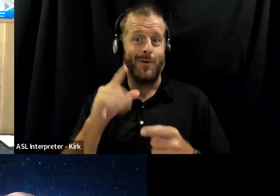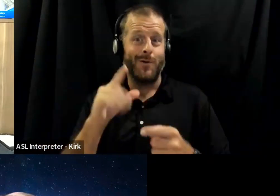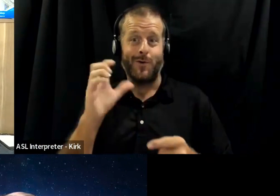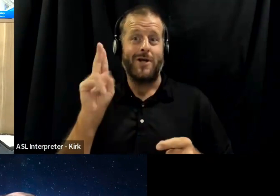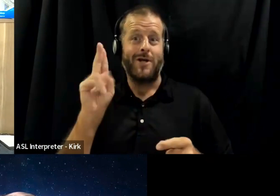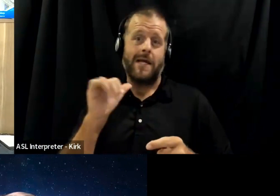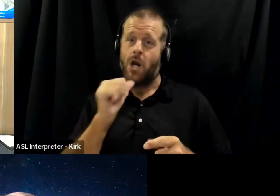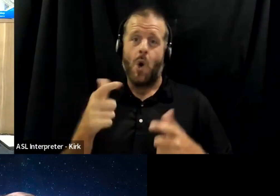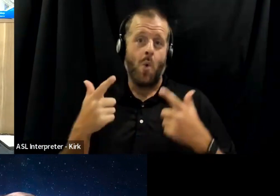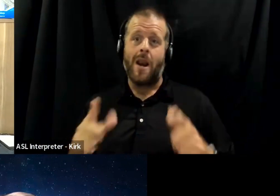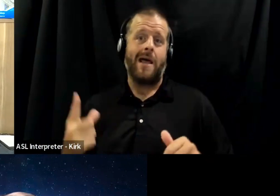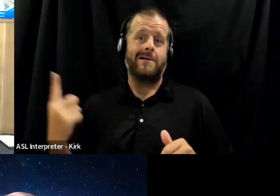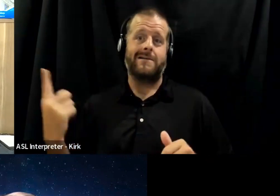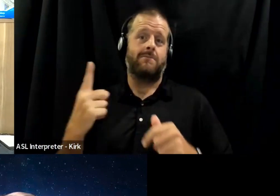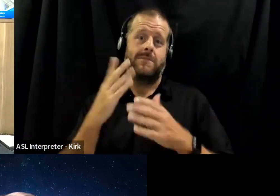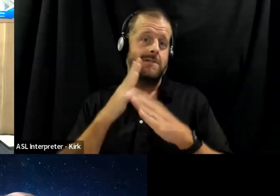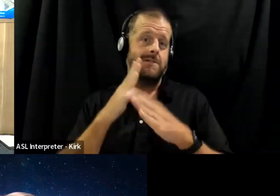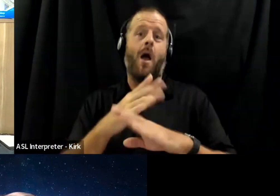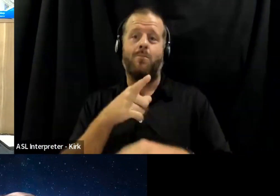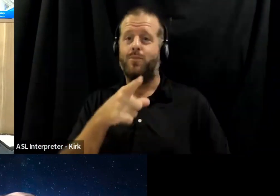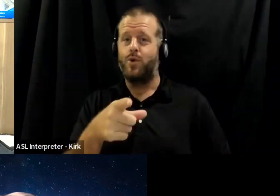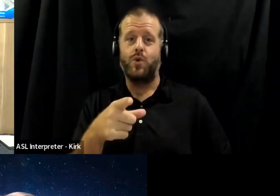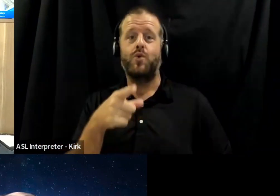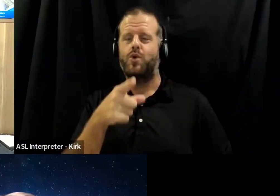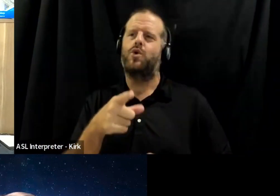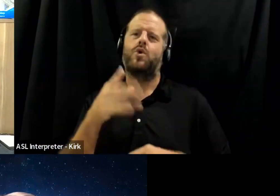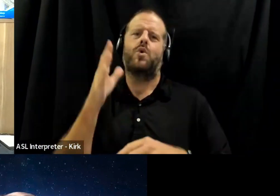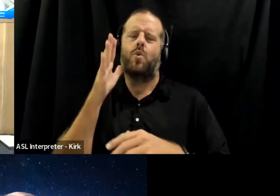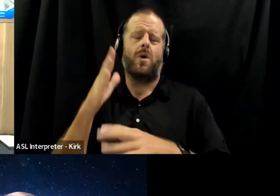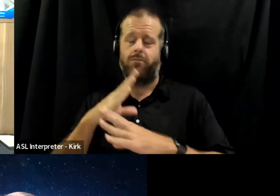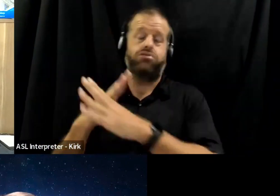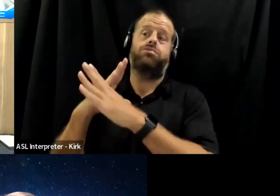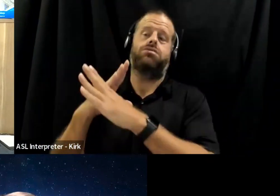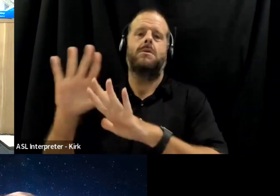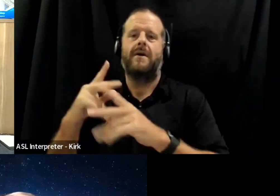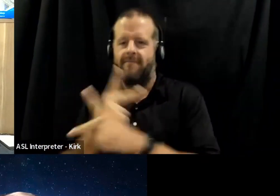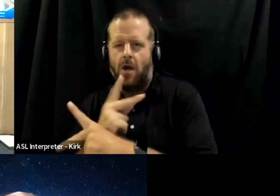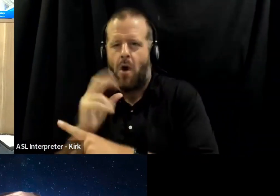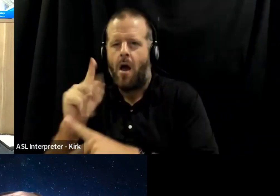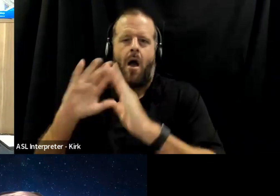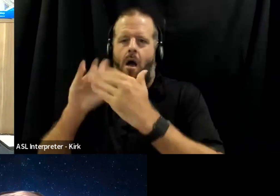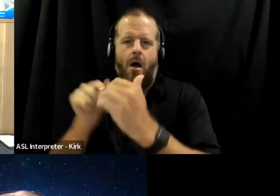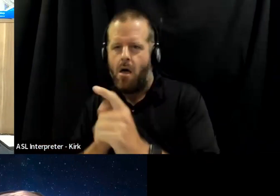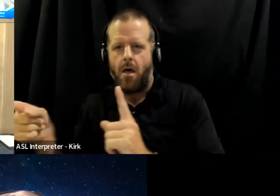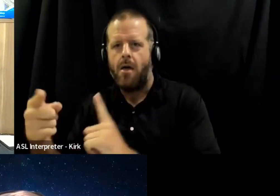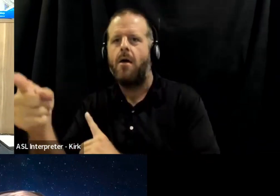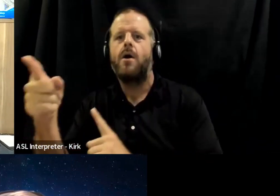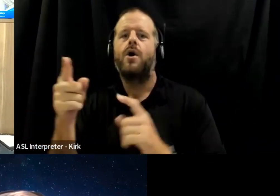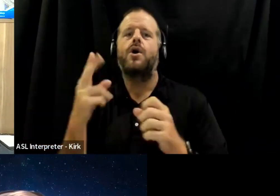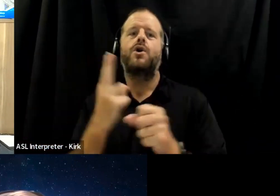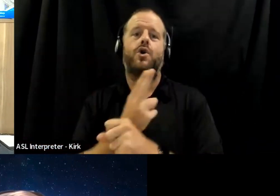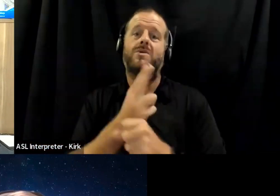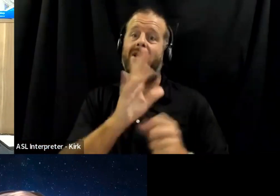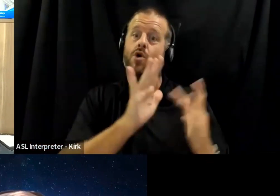So you figure out ways to, whether it's using the context that you have within your community or the